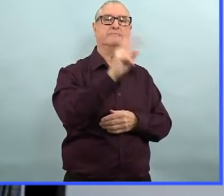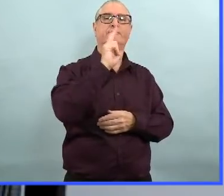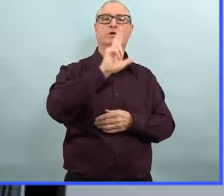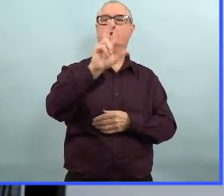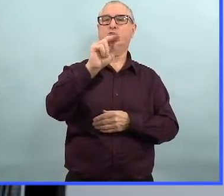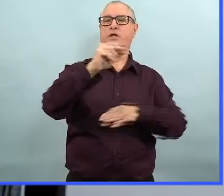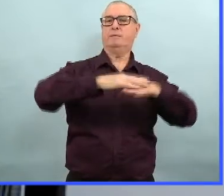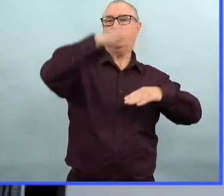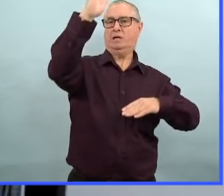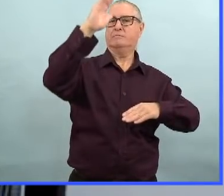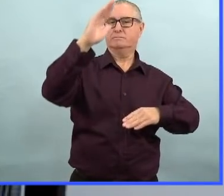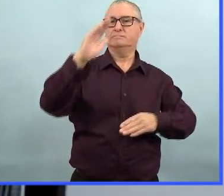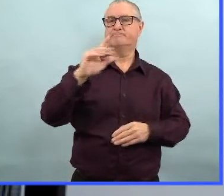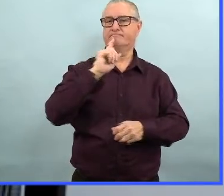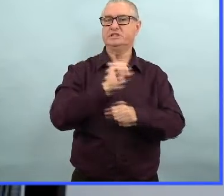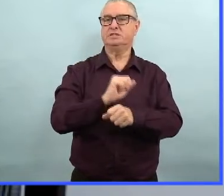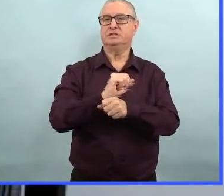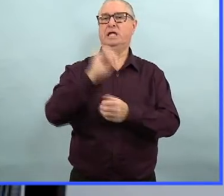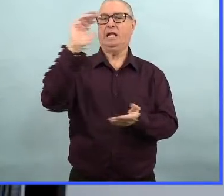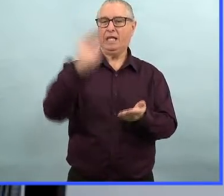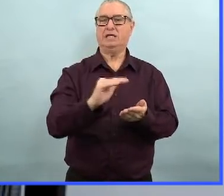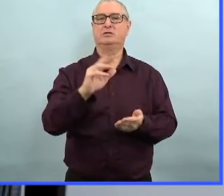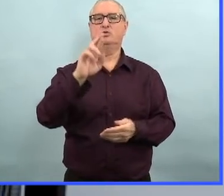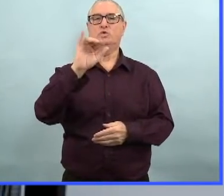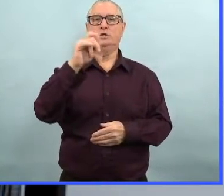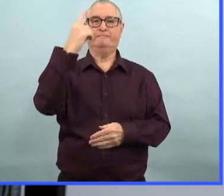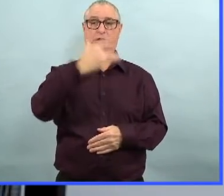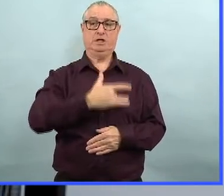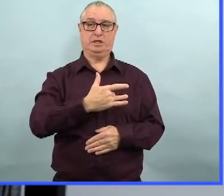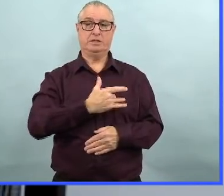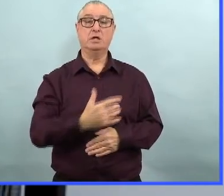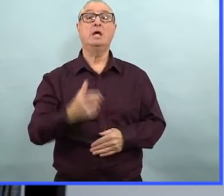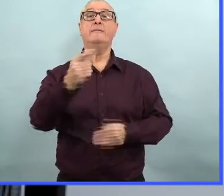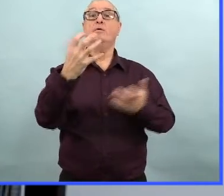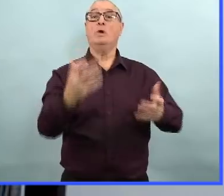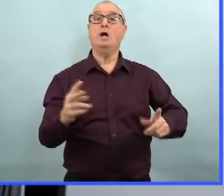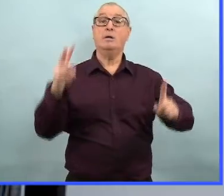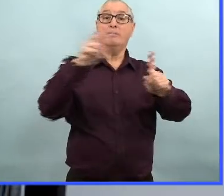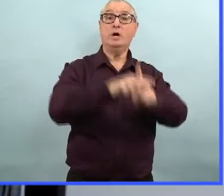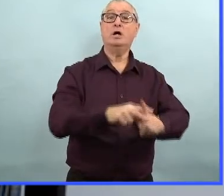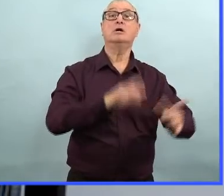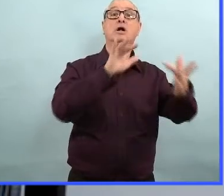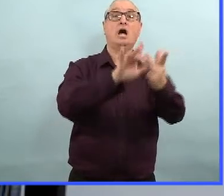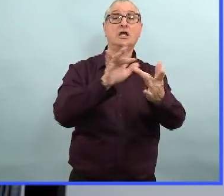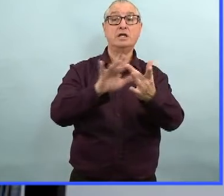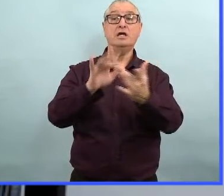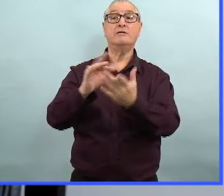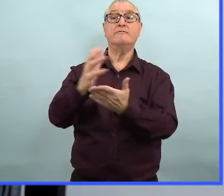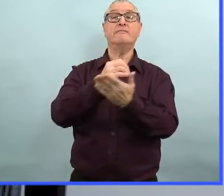call center visiting your doctor's office or contacting a local pharmacy for an appointment